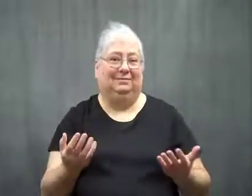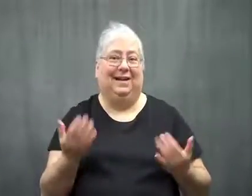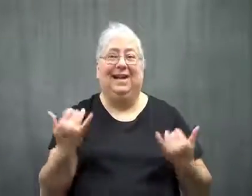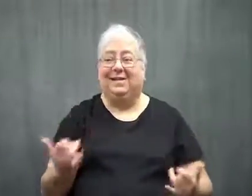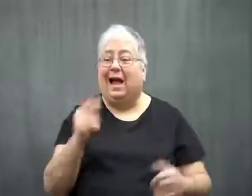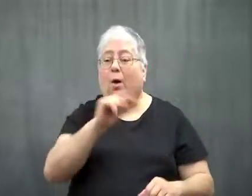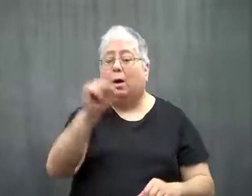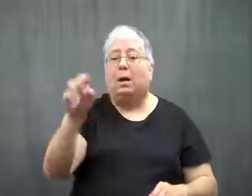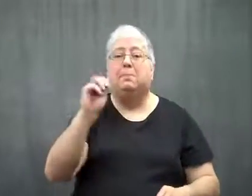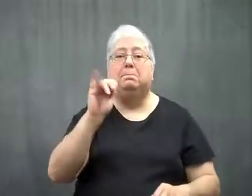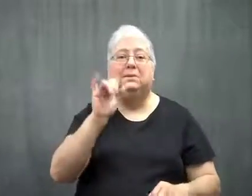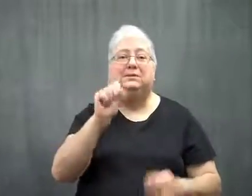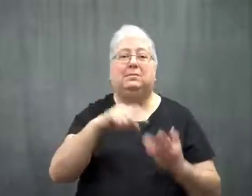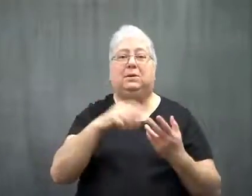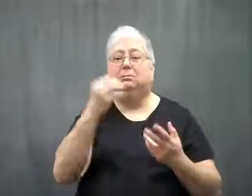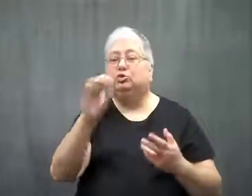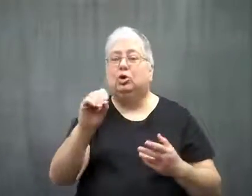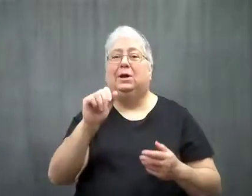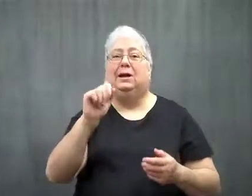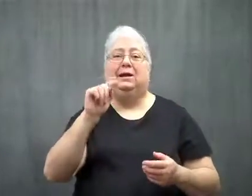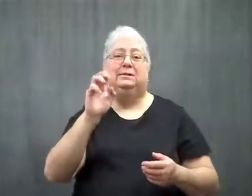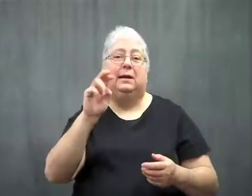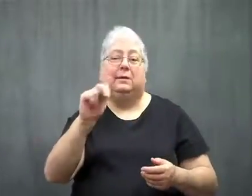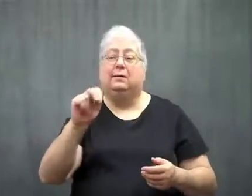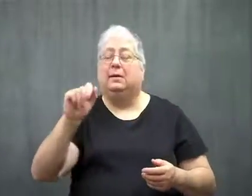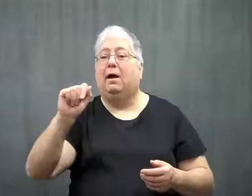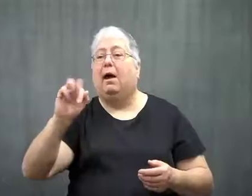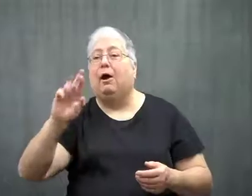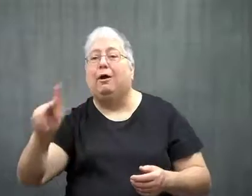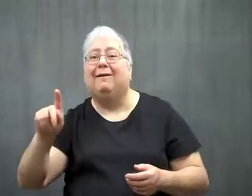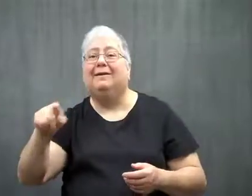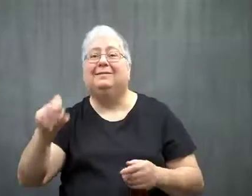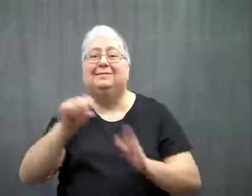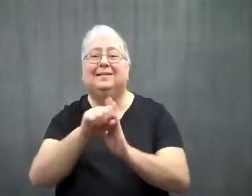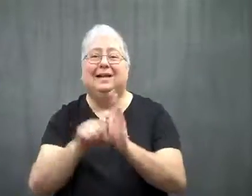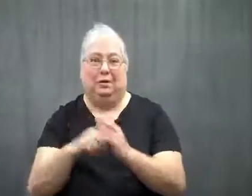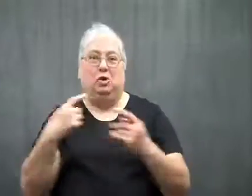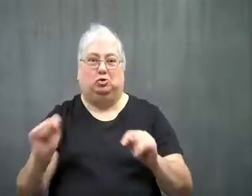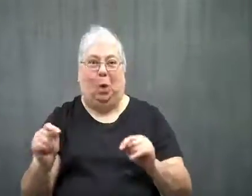The farmers in Mississippi, Missouri, Tennessee and Arkansas